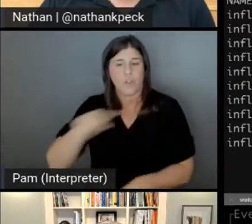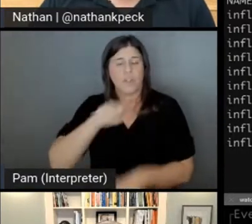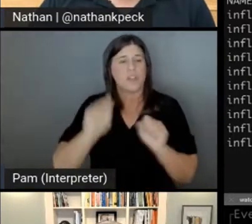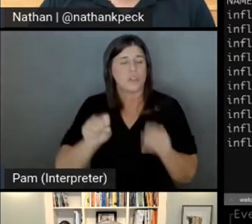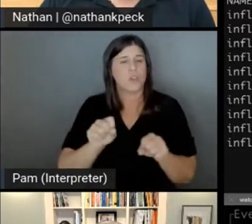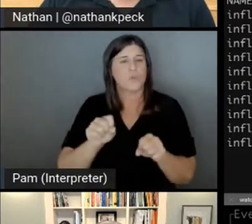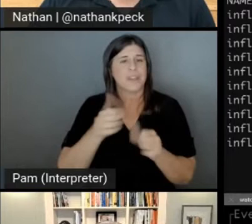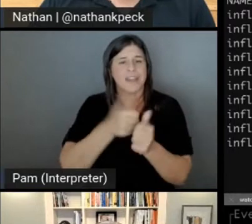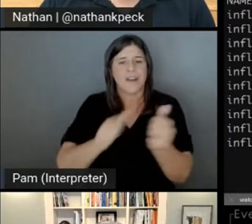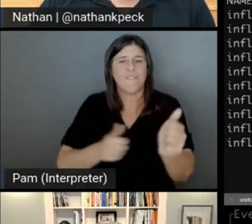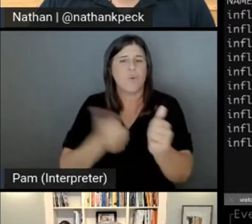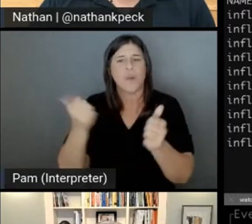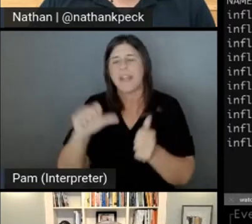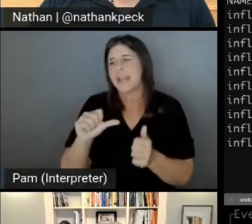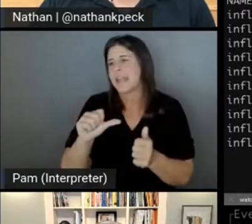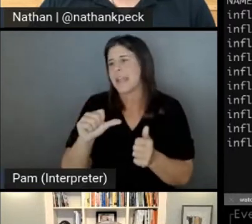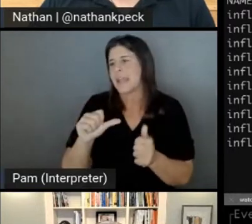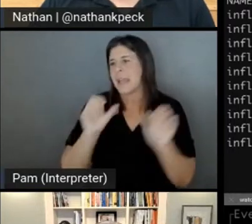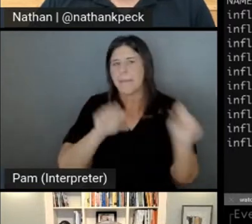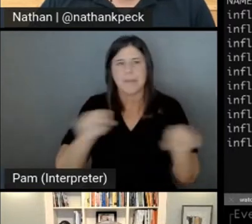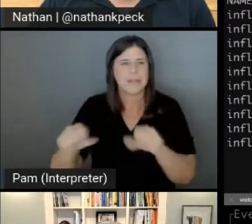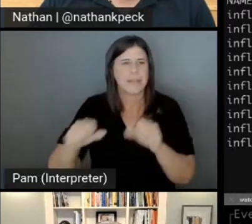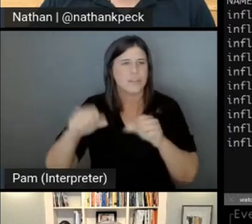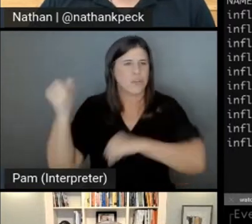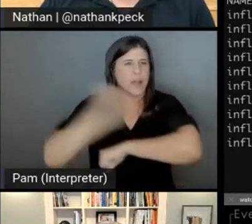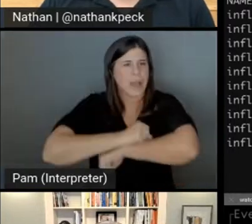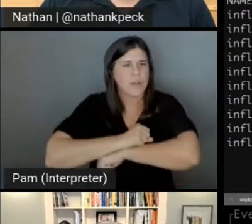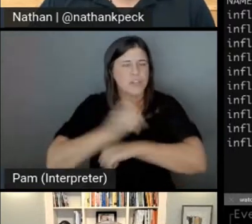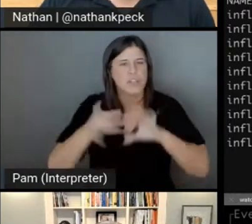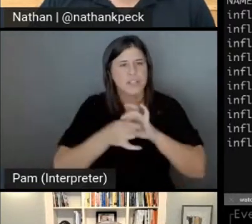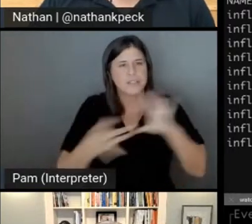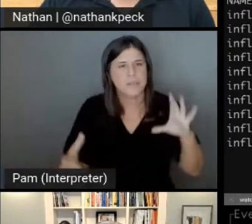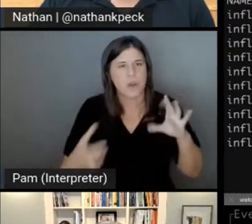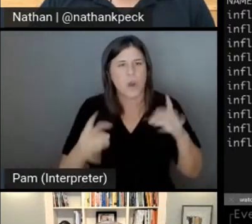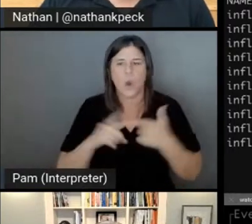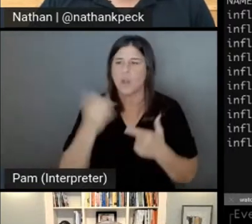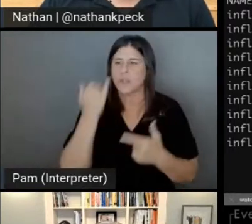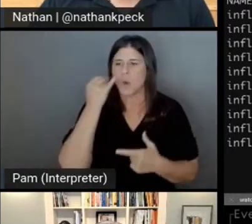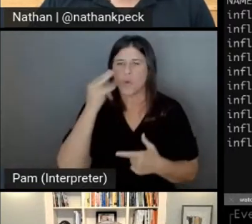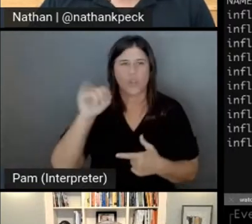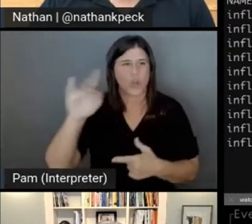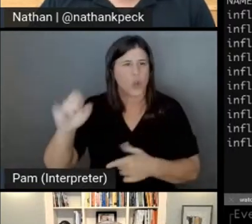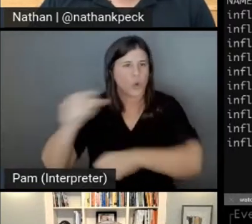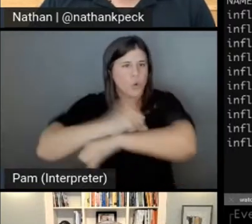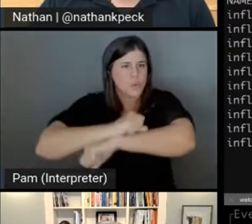any potential outages or if one of those nodes goes down, you don't lose all of your capacity.